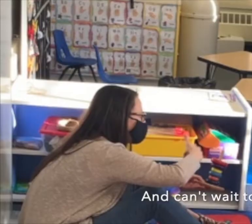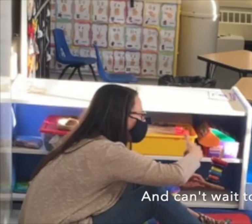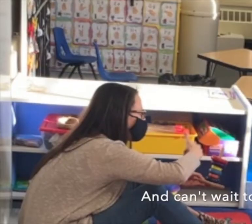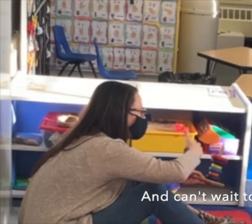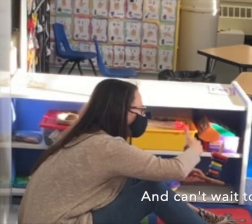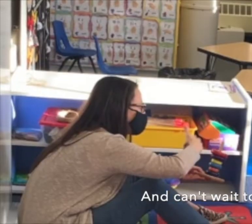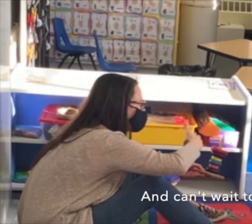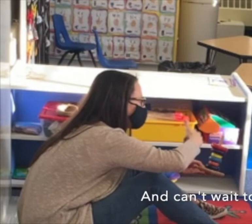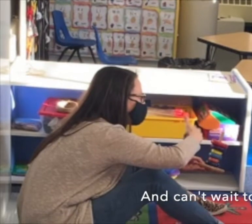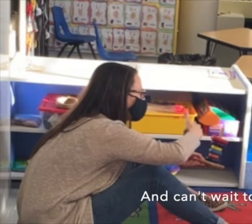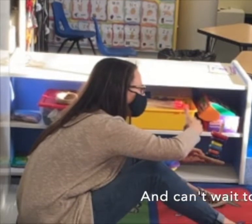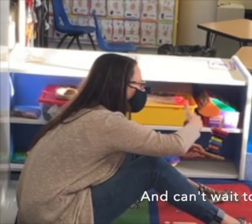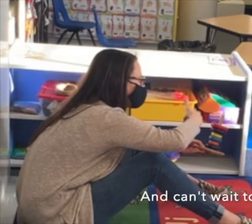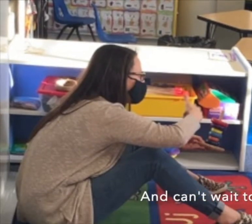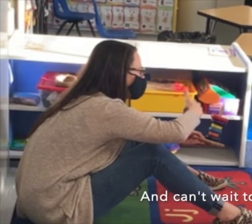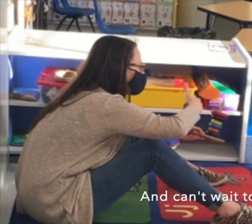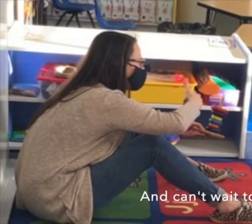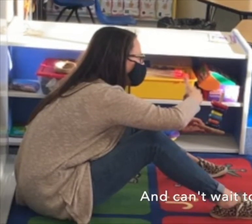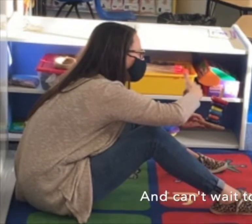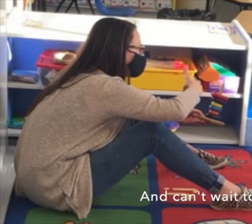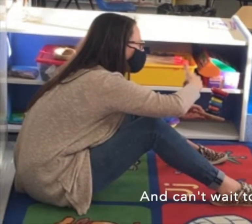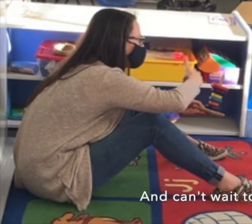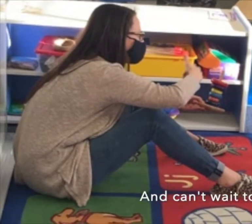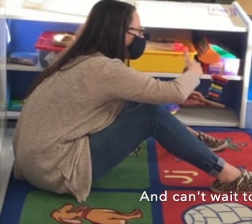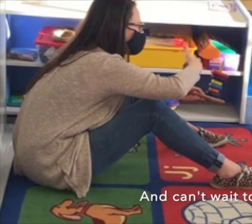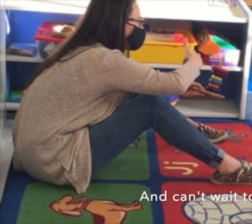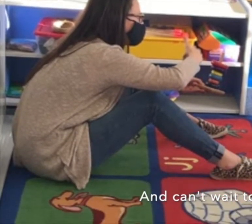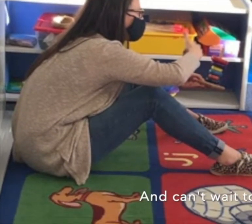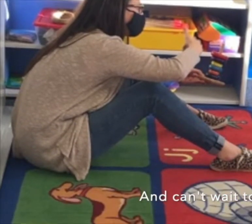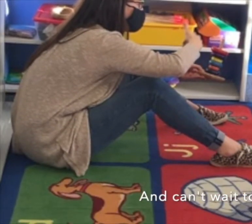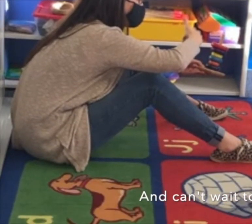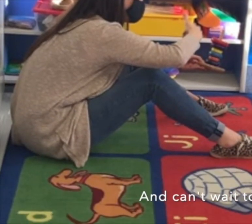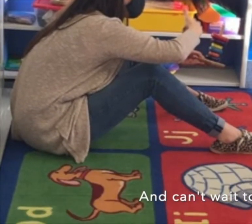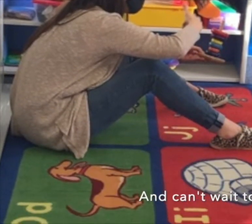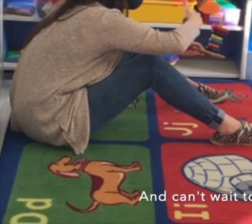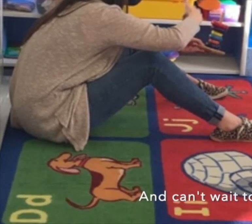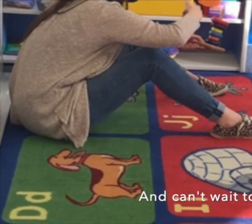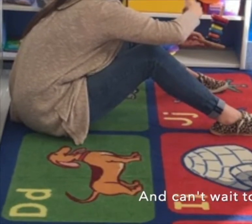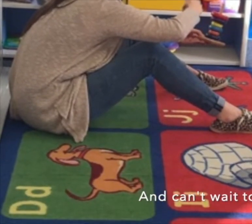paraprofessional jessica sits on the floor and offers a toy to a young child with light blonde